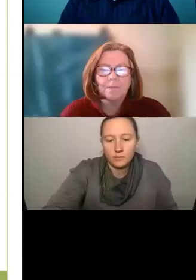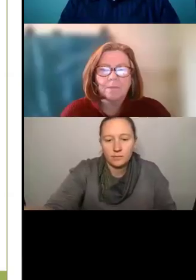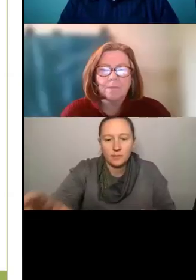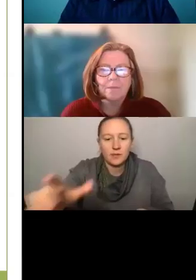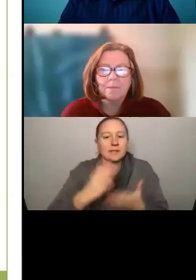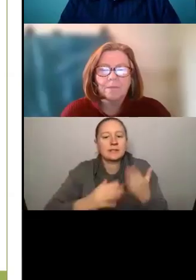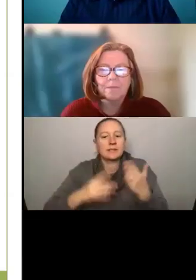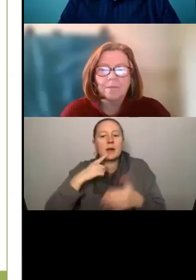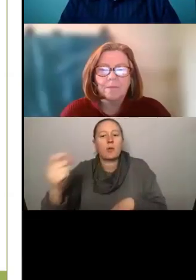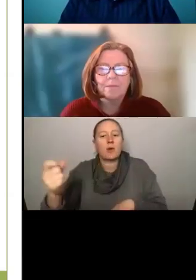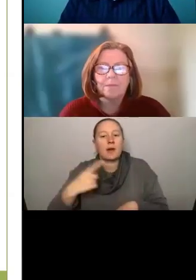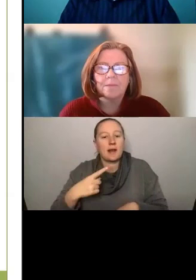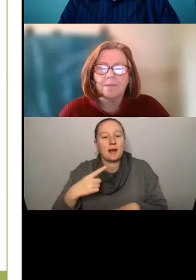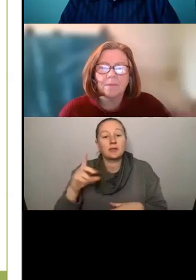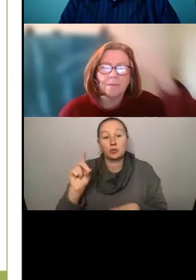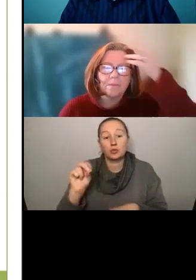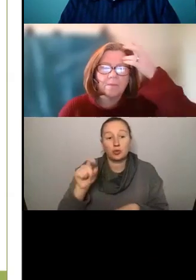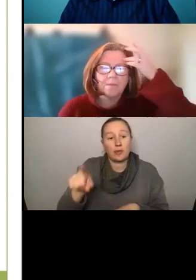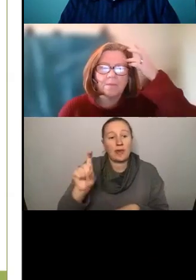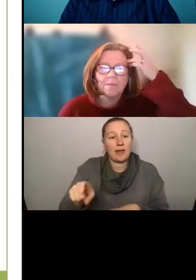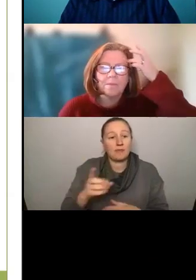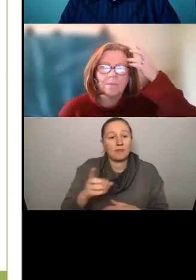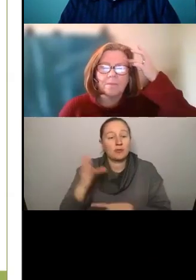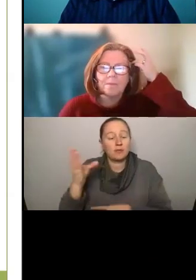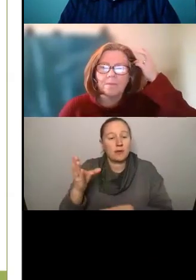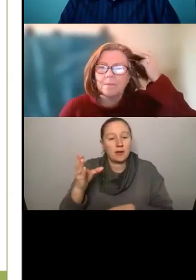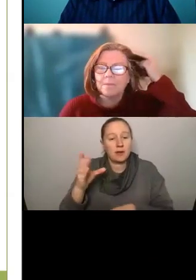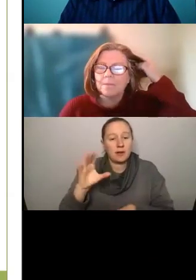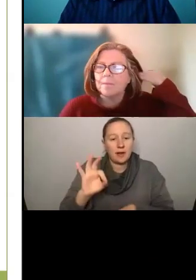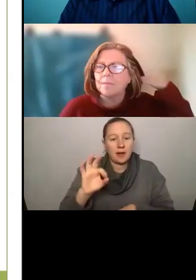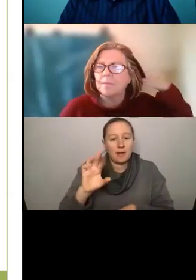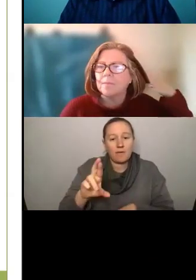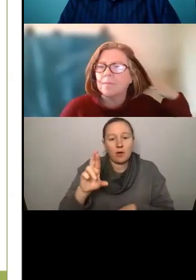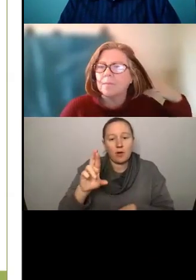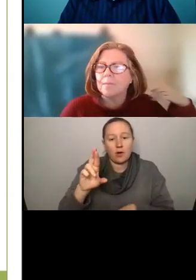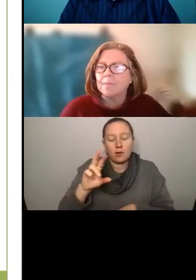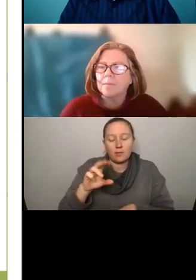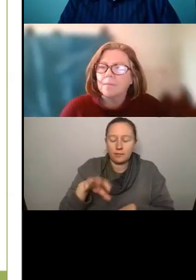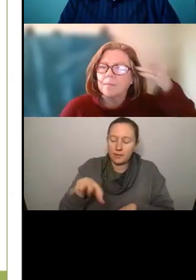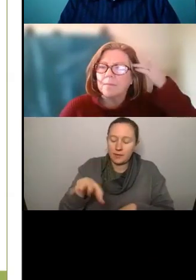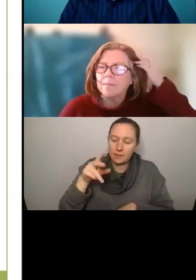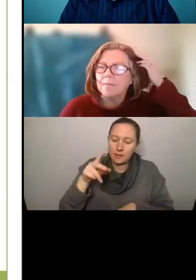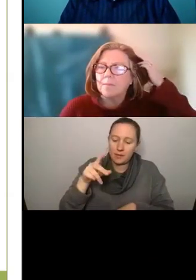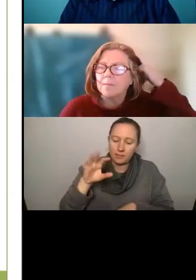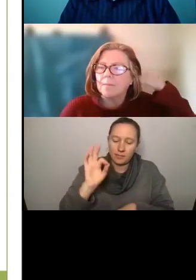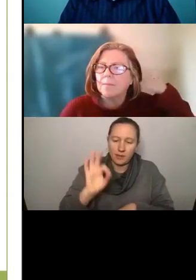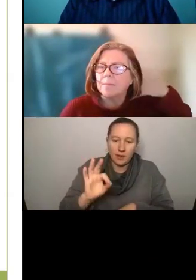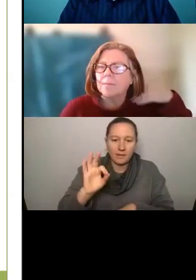FRPPRs after the PI has filled in the required information for both SNAP and non-SNAP awards?